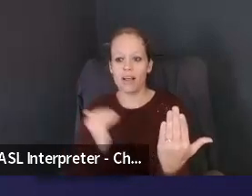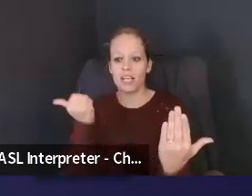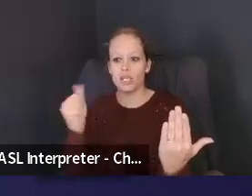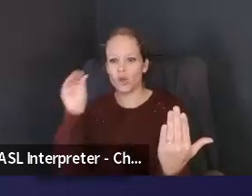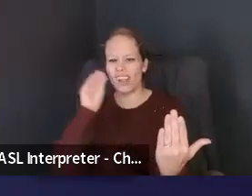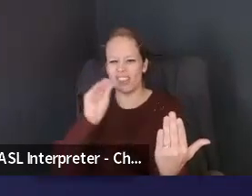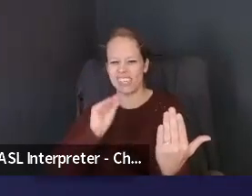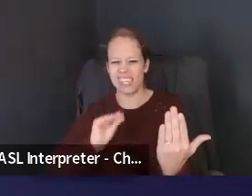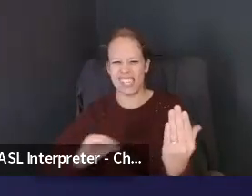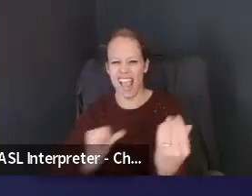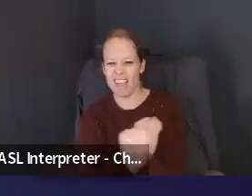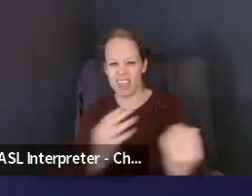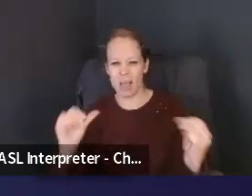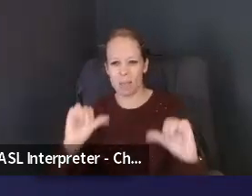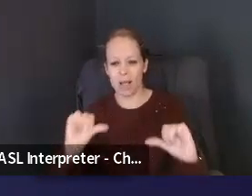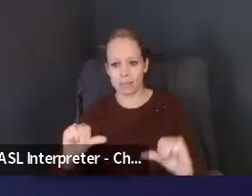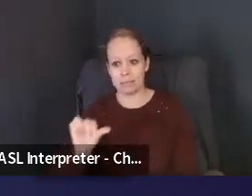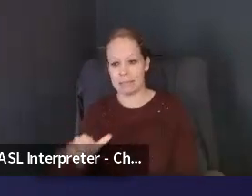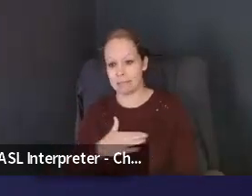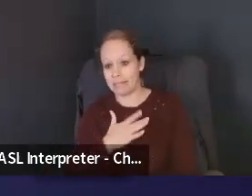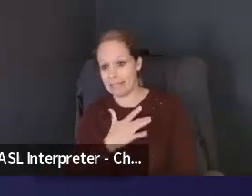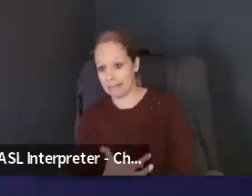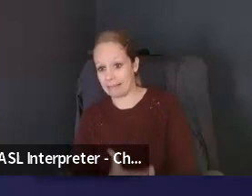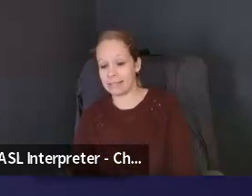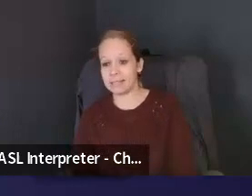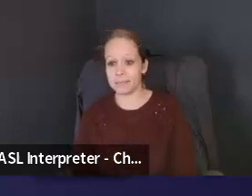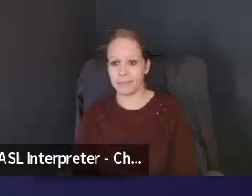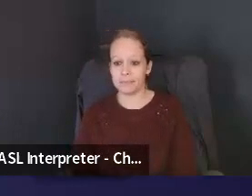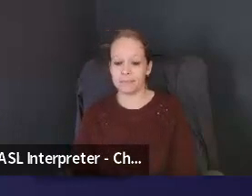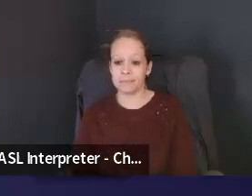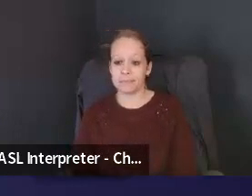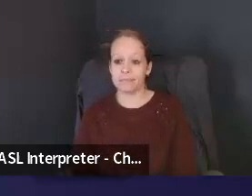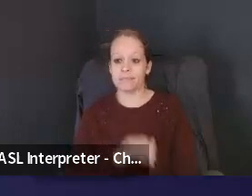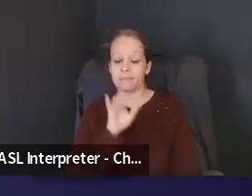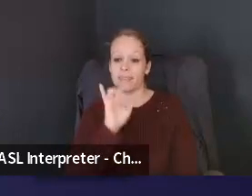five day trip because I'm kind of that way. And, that part of my personality sometimes carries over